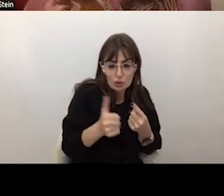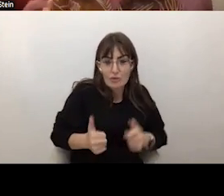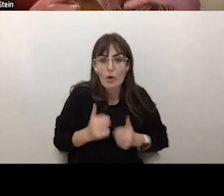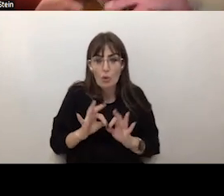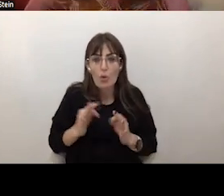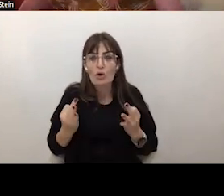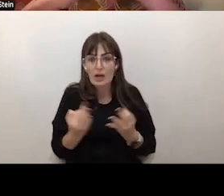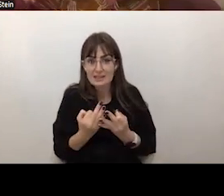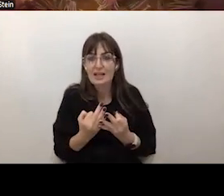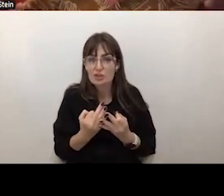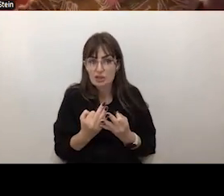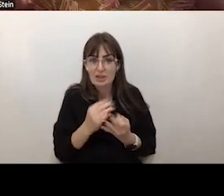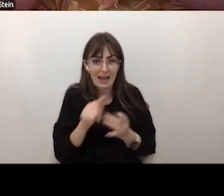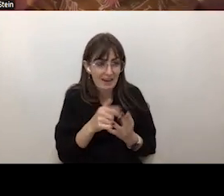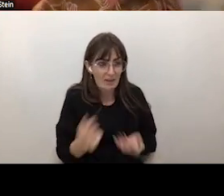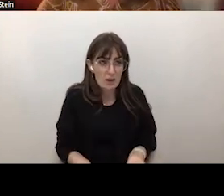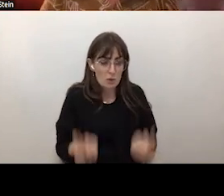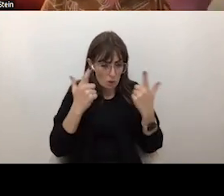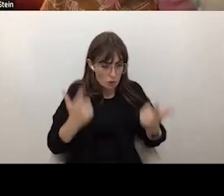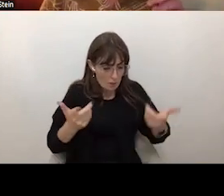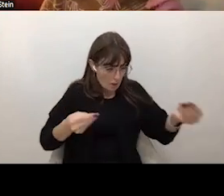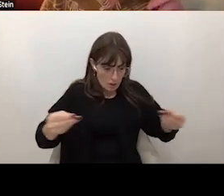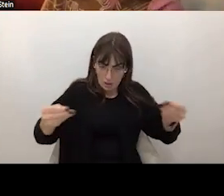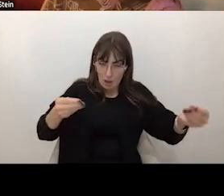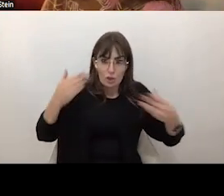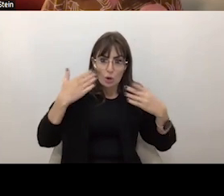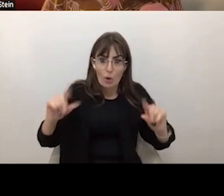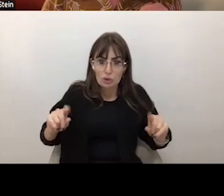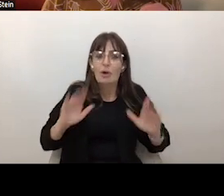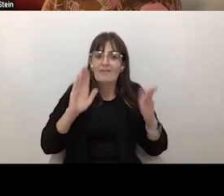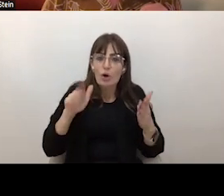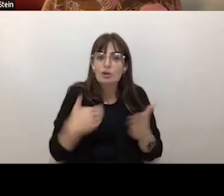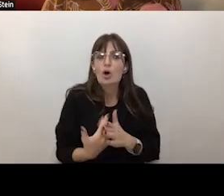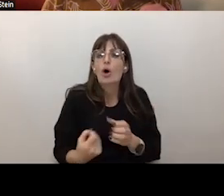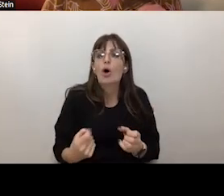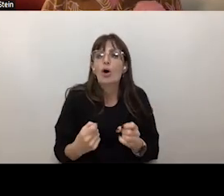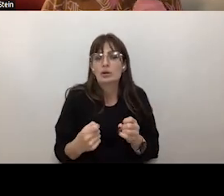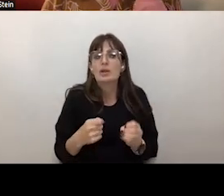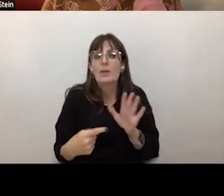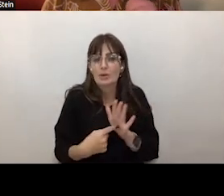and you don't need, as I said, everything, but let's focus on the mighty minimum.